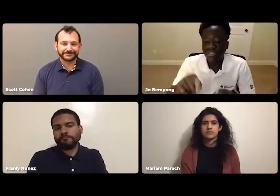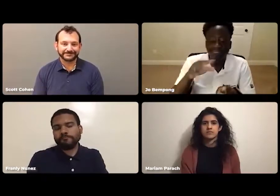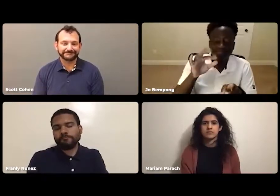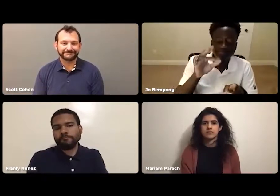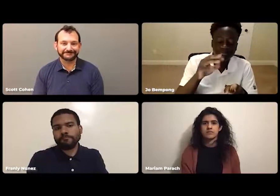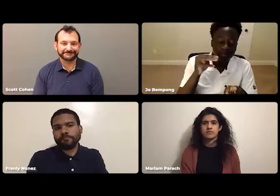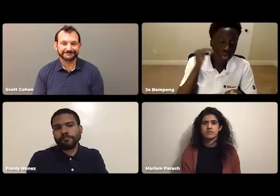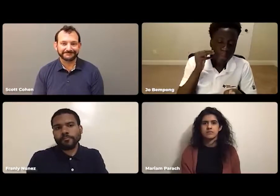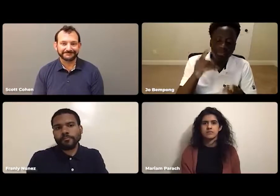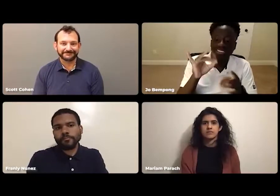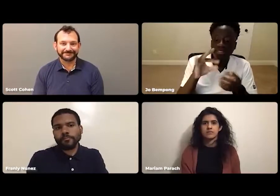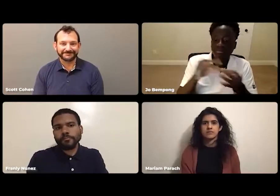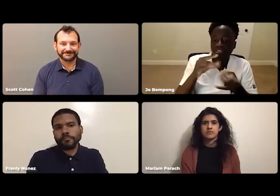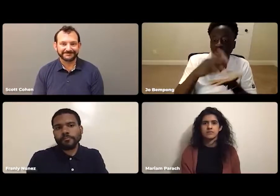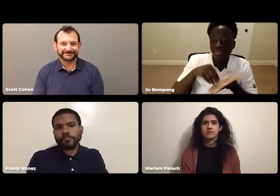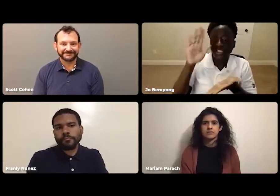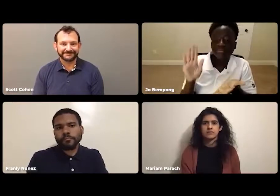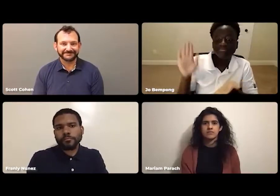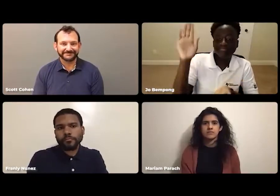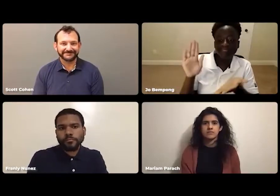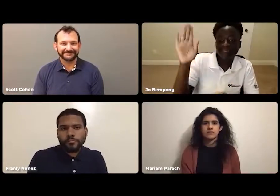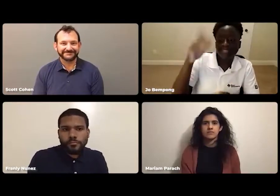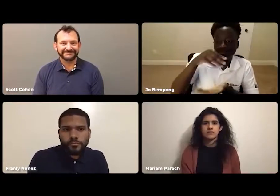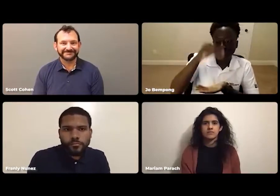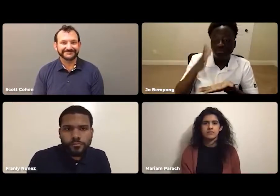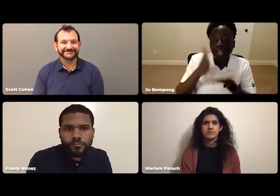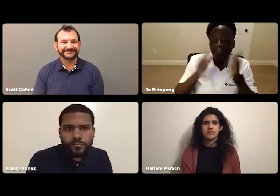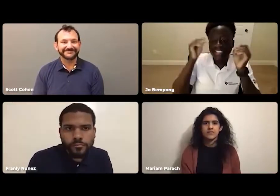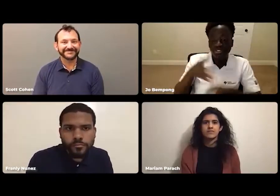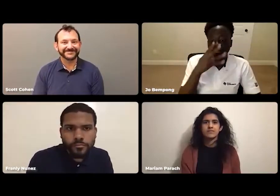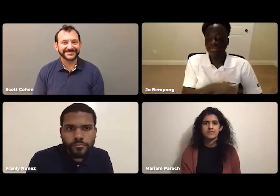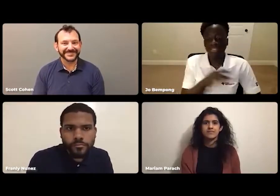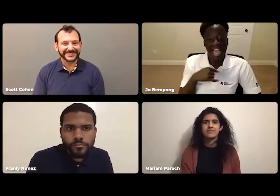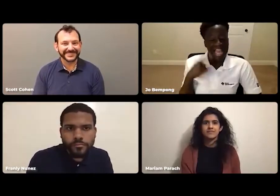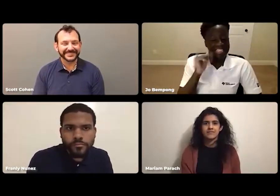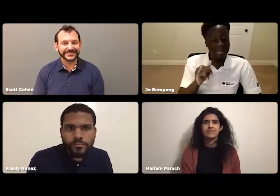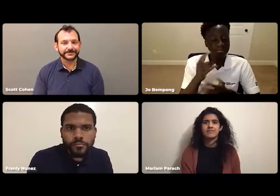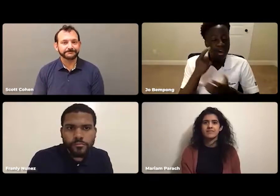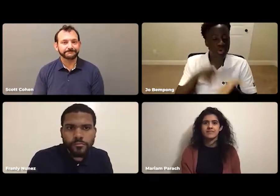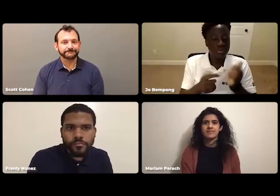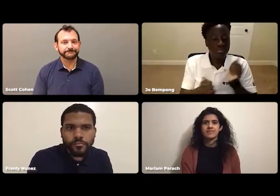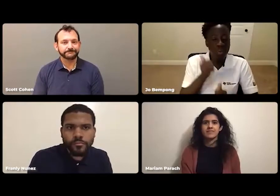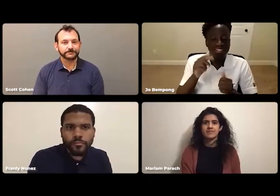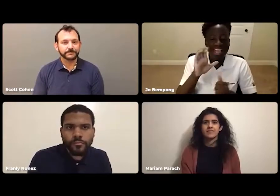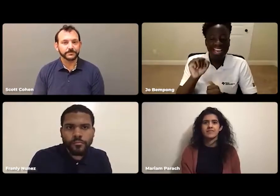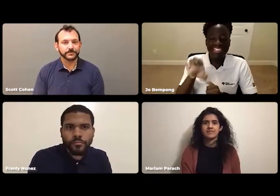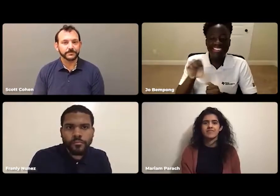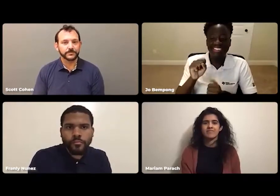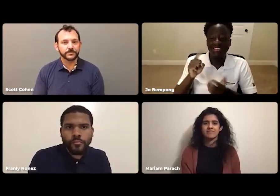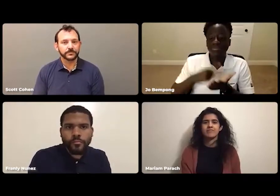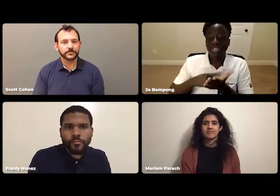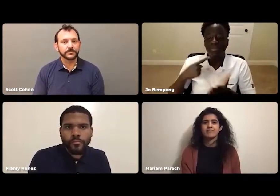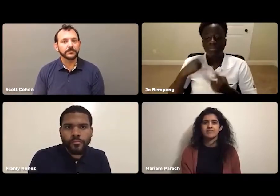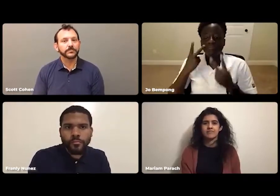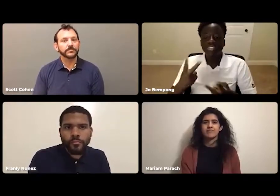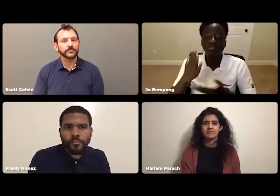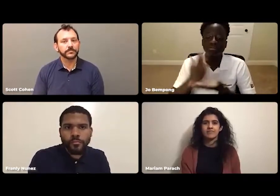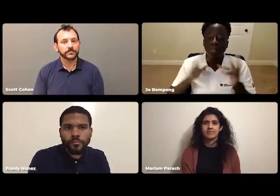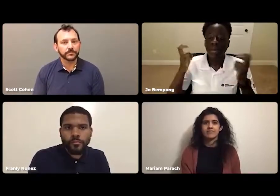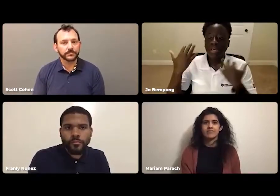When Mariam said teachers ignored her raised hand, I've seen that.